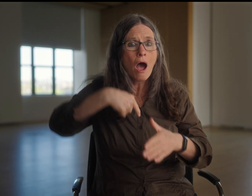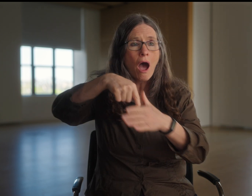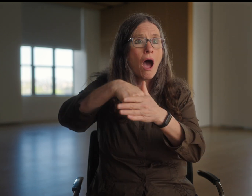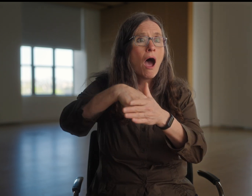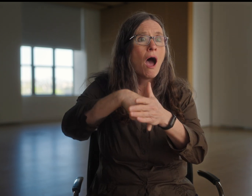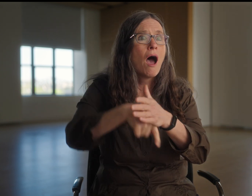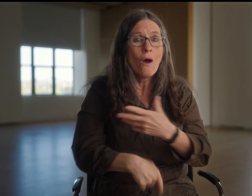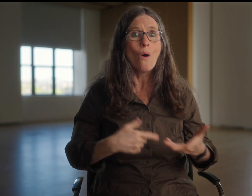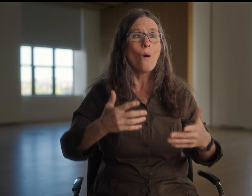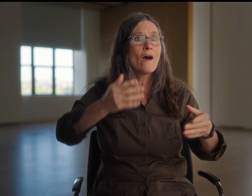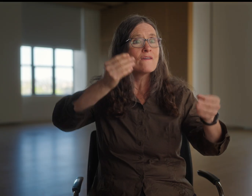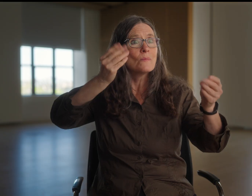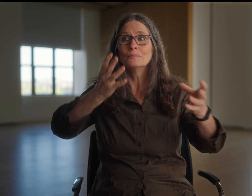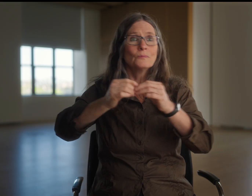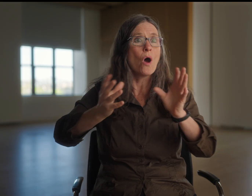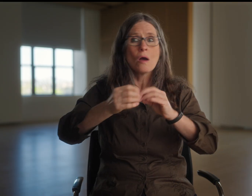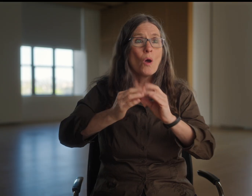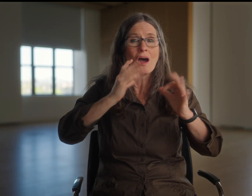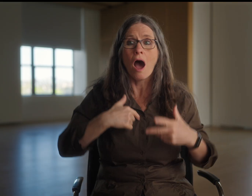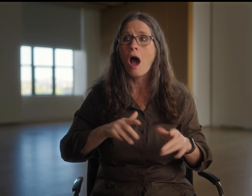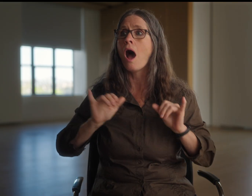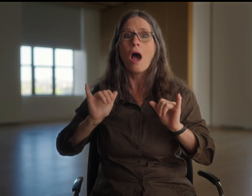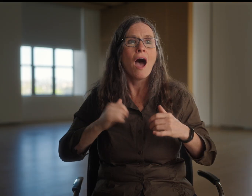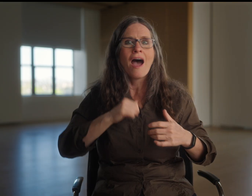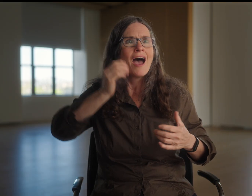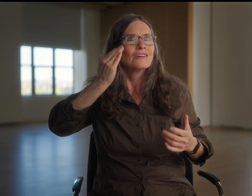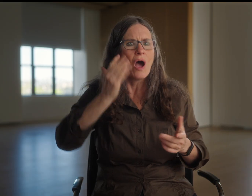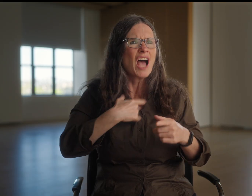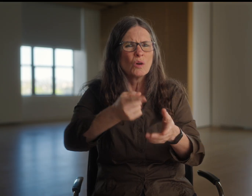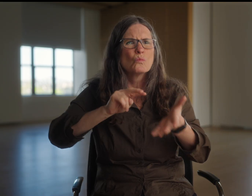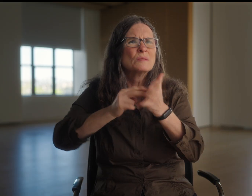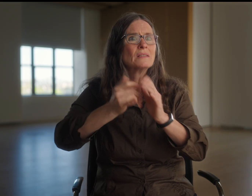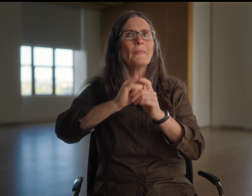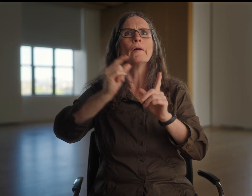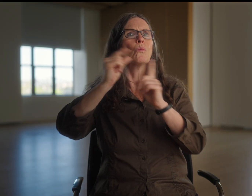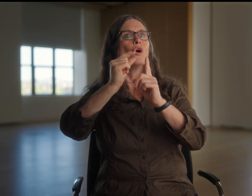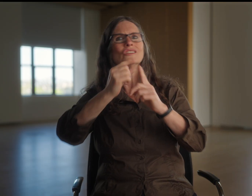I was able to get the full story. I was able to have a better understanding of what was happening